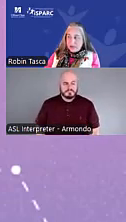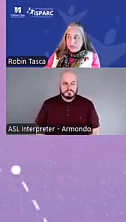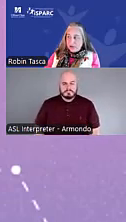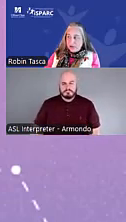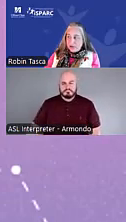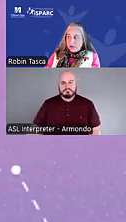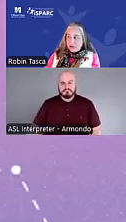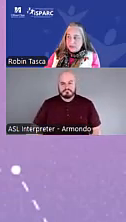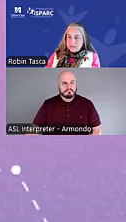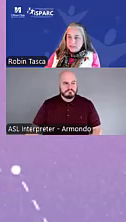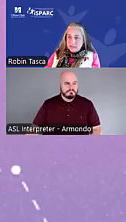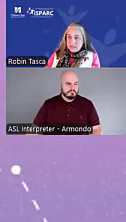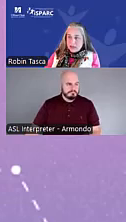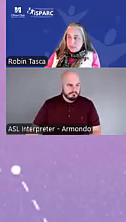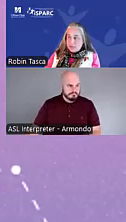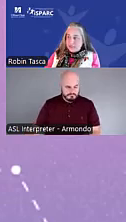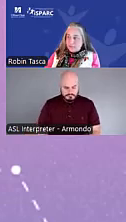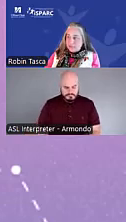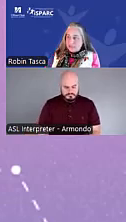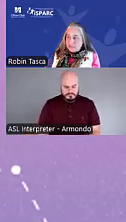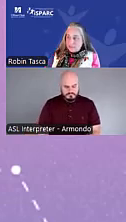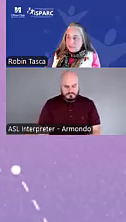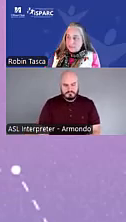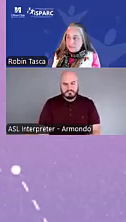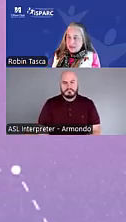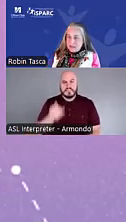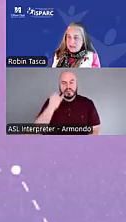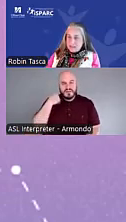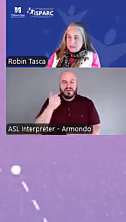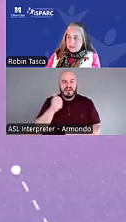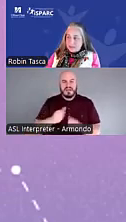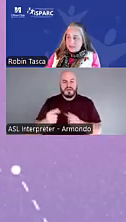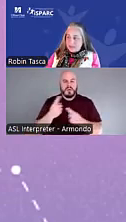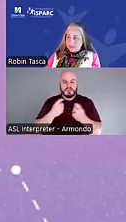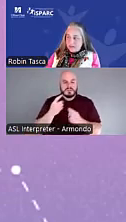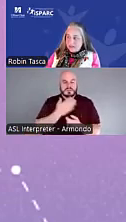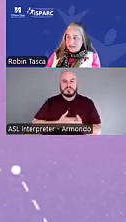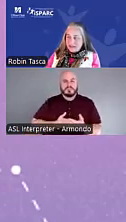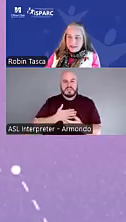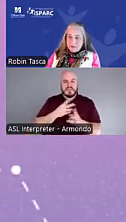If you have any questions as I present, please drop them in the chat, as I mentioned earlier,